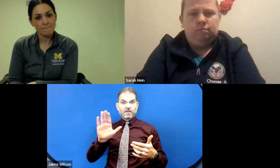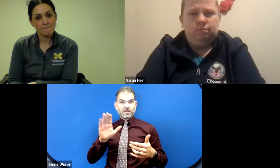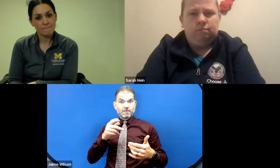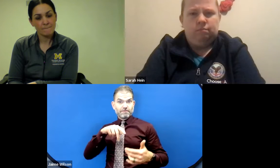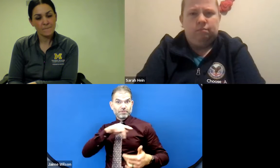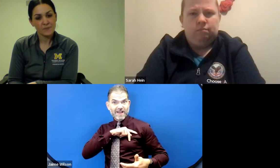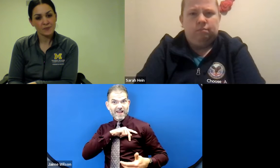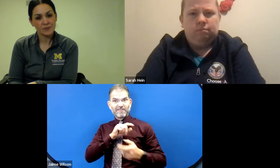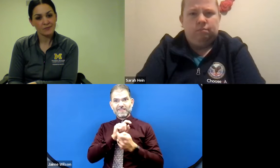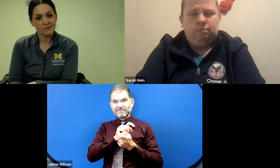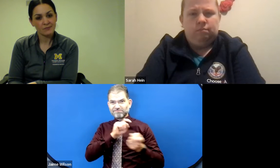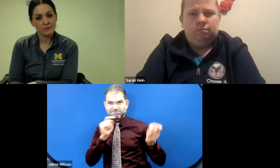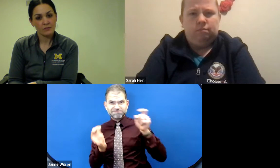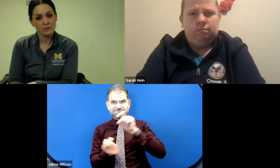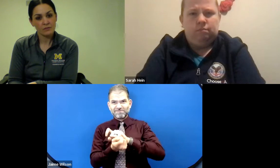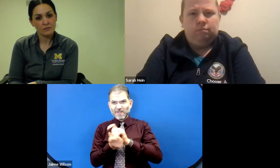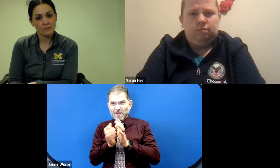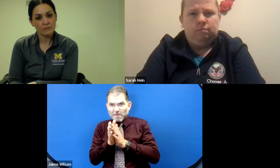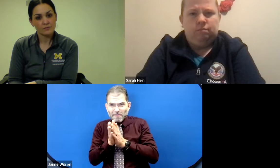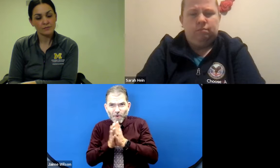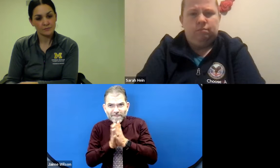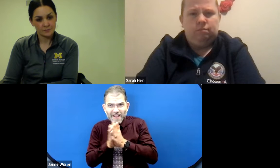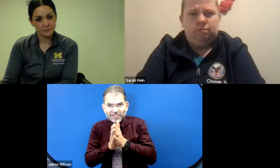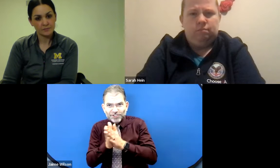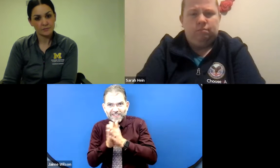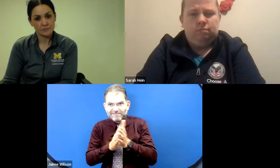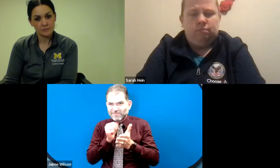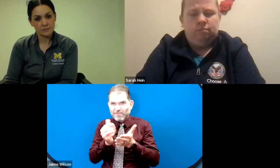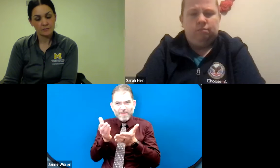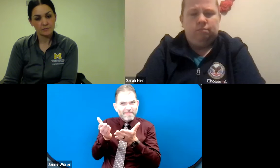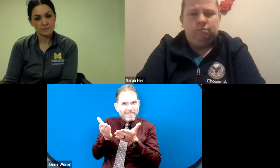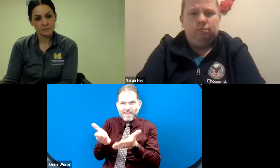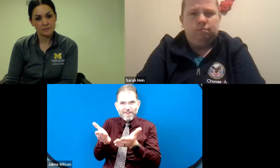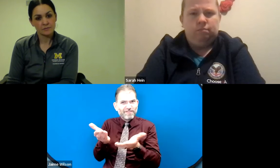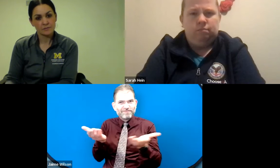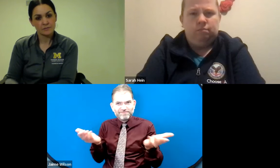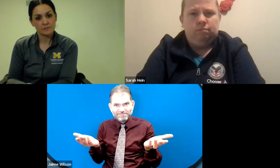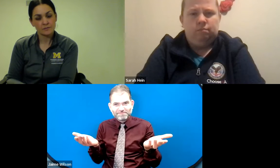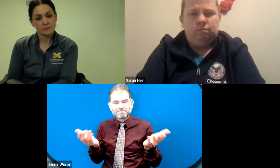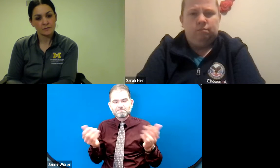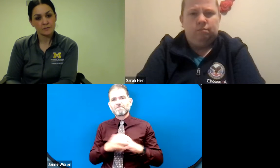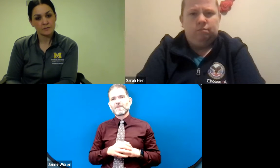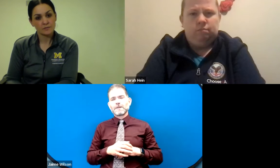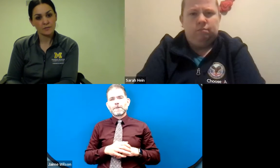ASL Interpreter: like their bystanders. ASL Interpreter: Their personality goes to real ASL Interpreter: dramatic changes, and